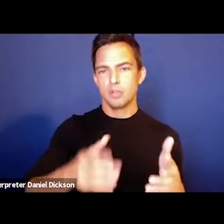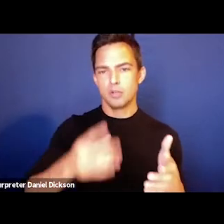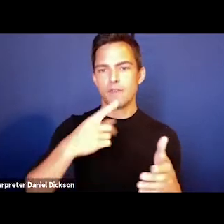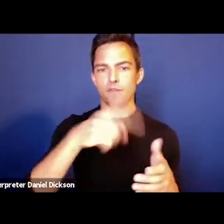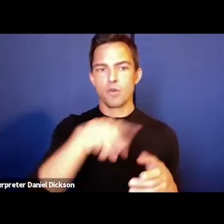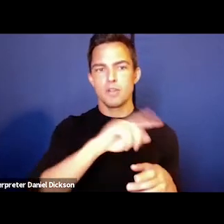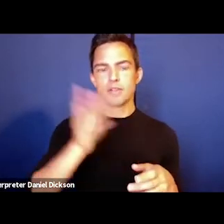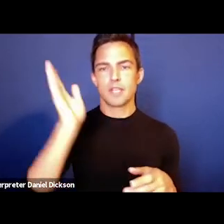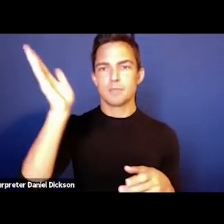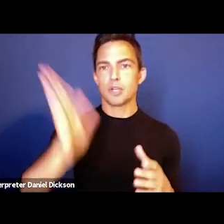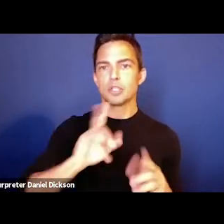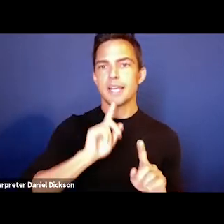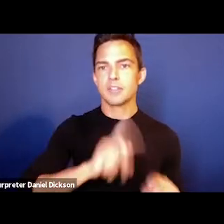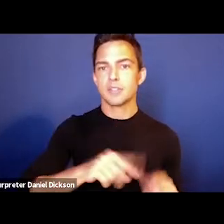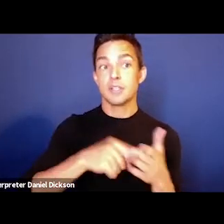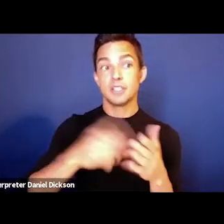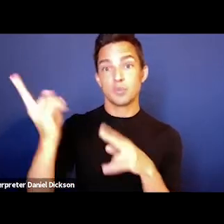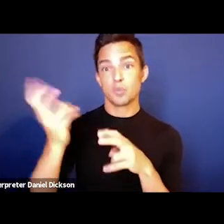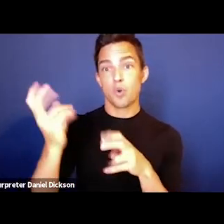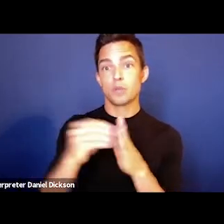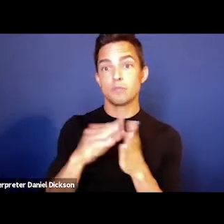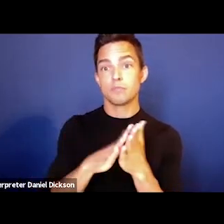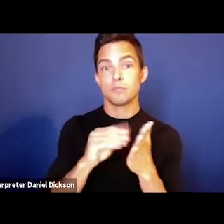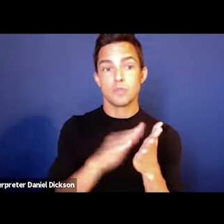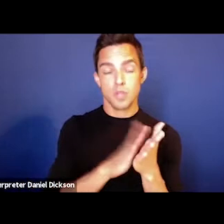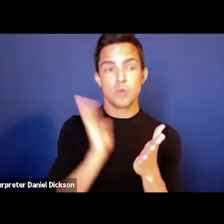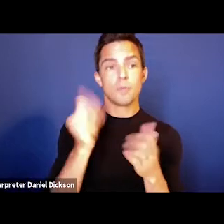This webinar is being recorded and the recording will be made available for future viewing.